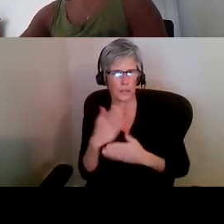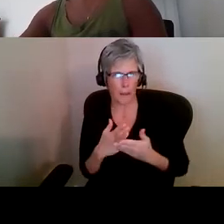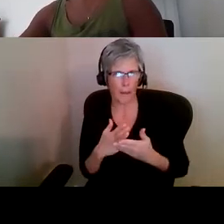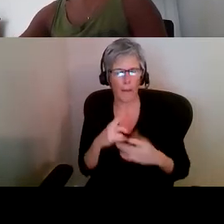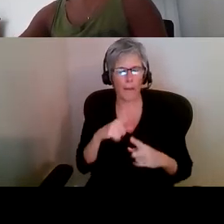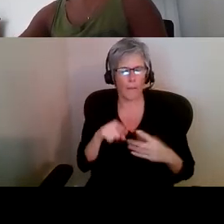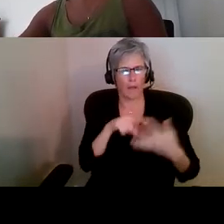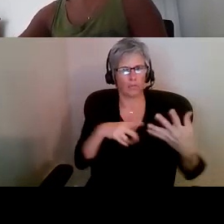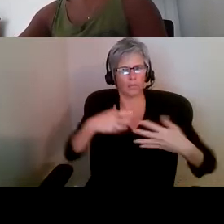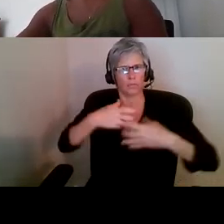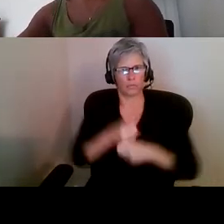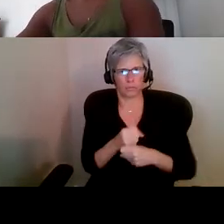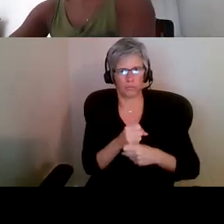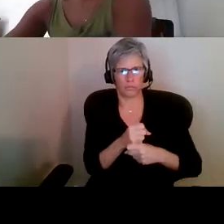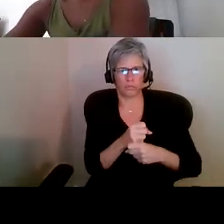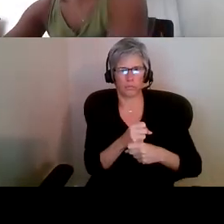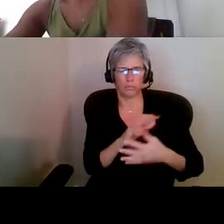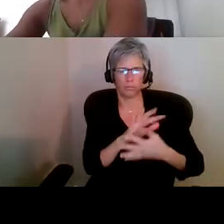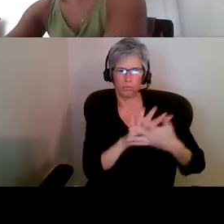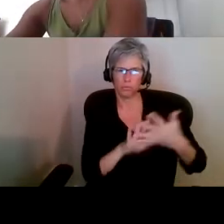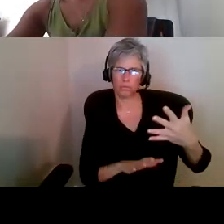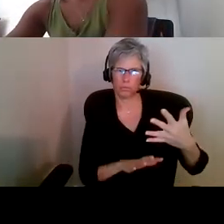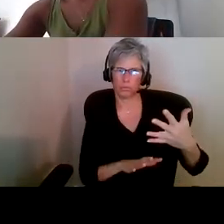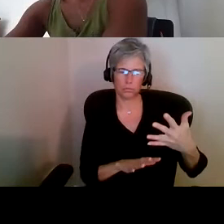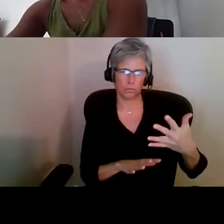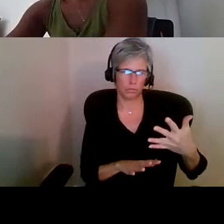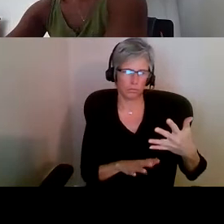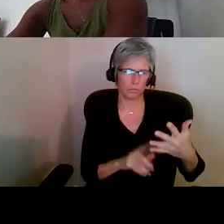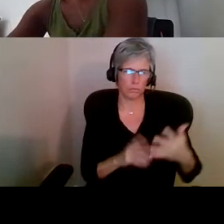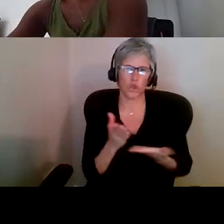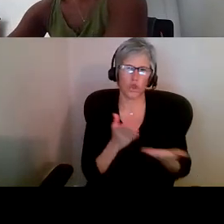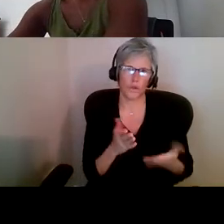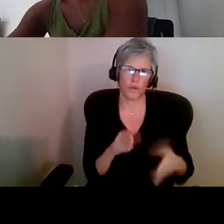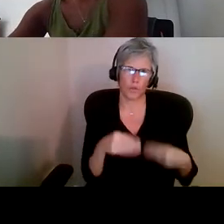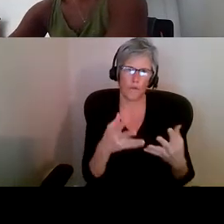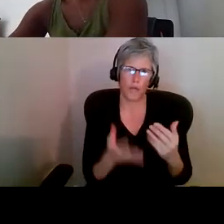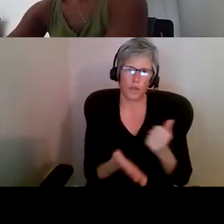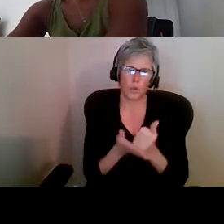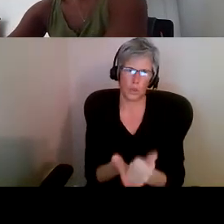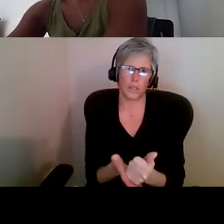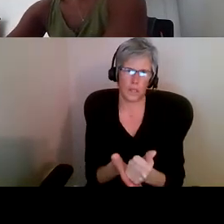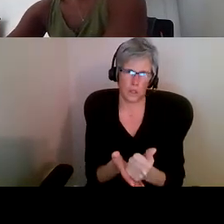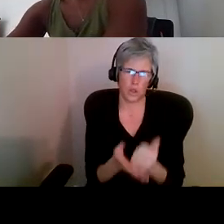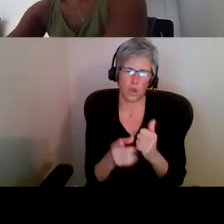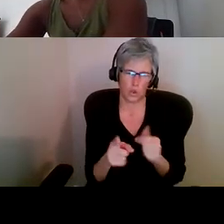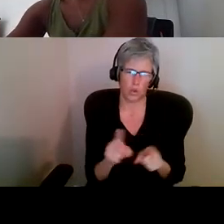the work they do and what services they provide to assist you in your role as a faculty member